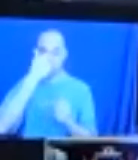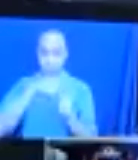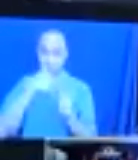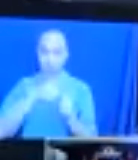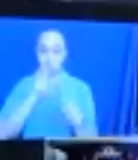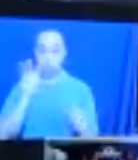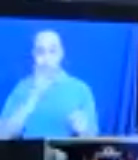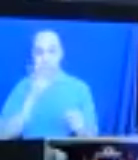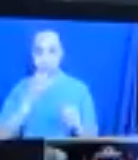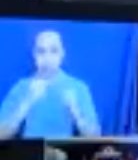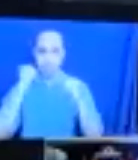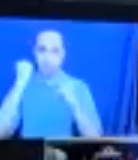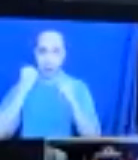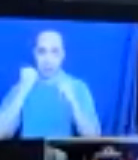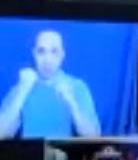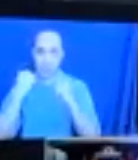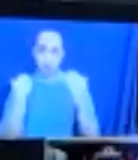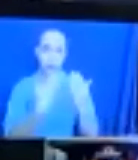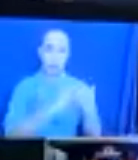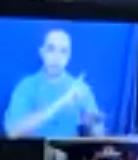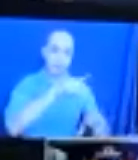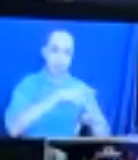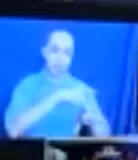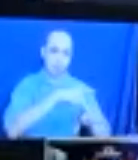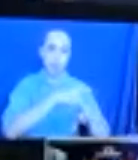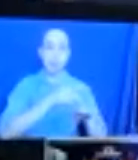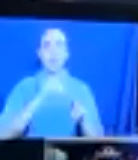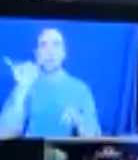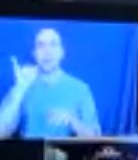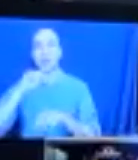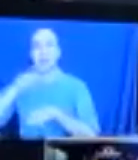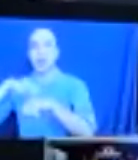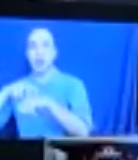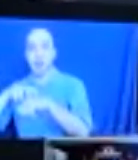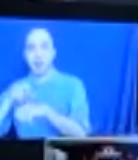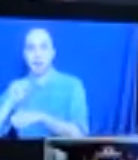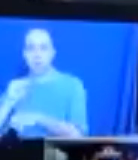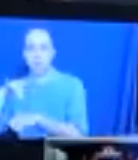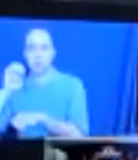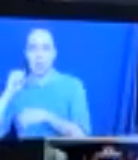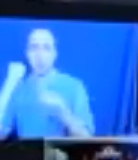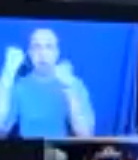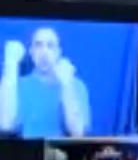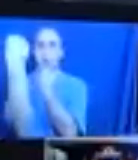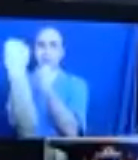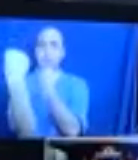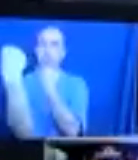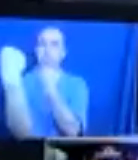ARTS. WHEN WESTERN BOXING CAME TO THE PHILIPPINES, THEY LEARNED THE FILIPINO WARRIORS AND THEIR ELBOWS CAME OUT AND THEY HAD